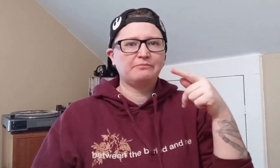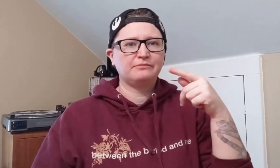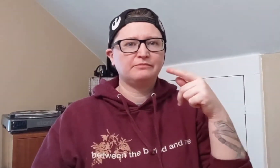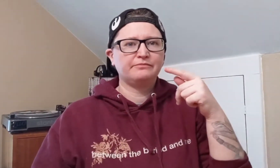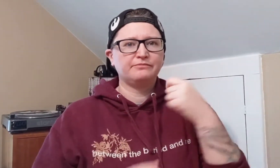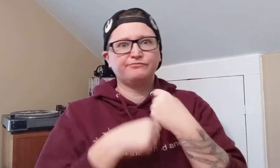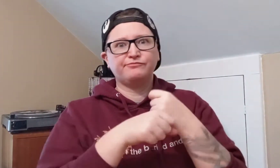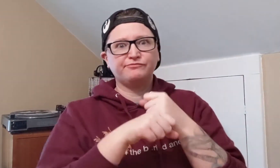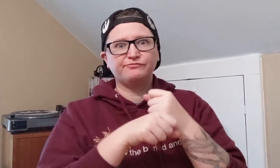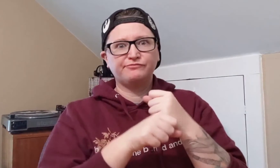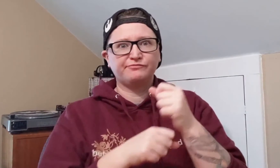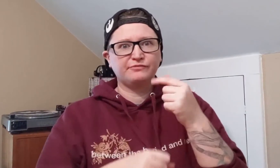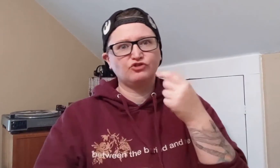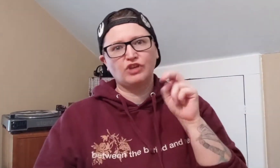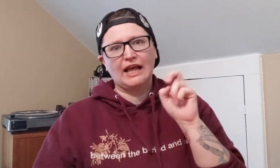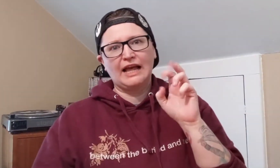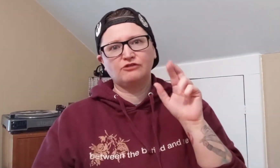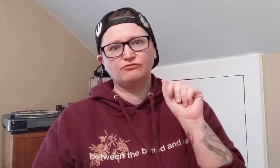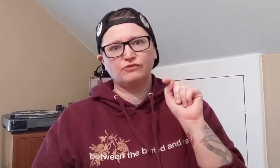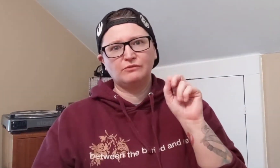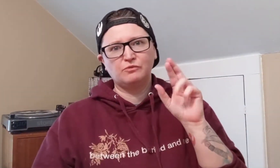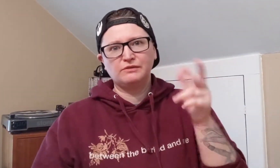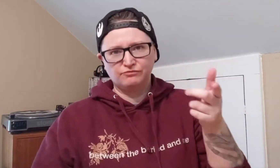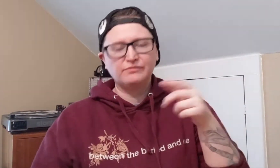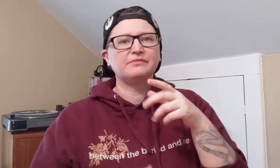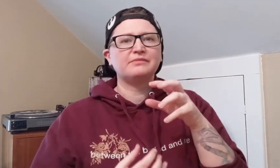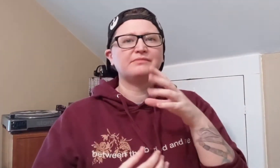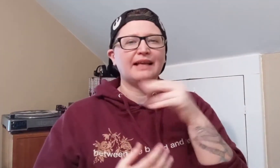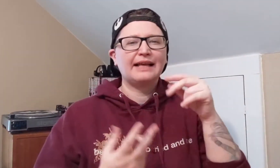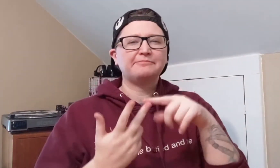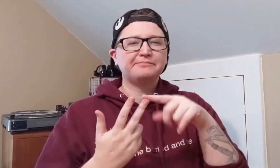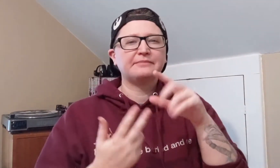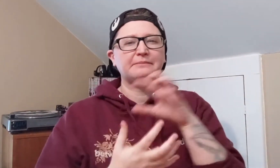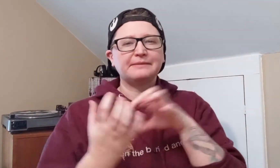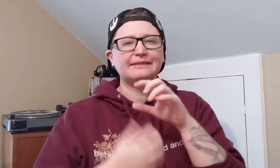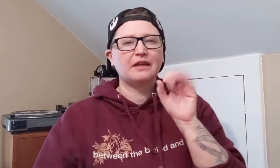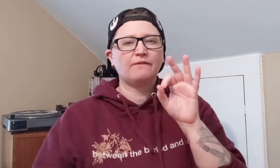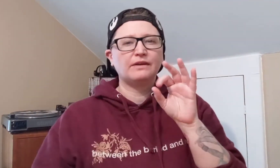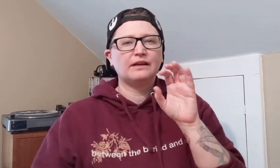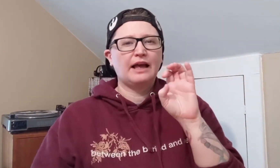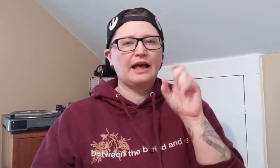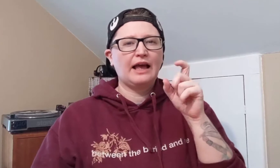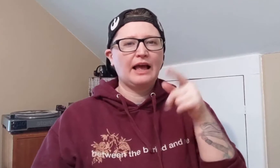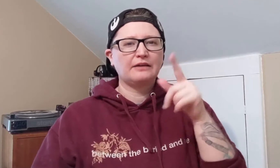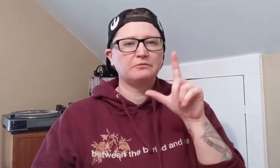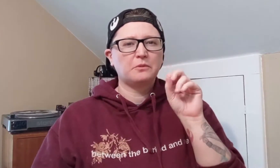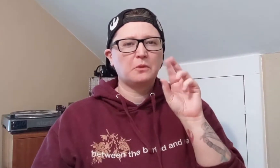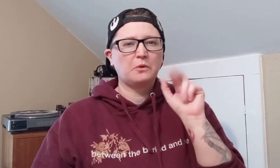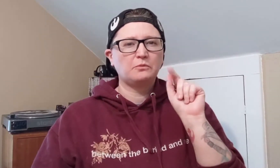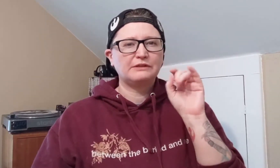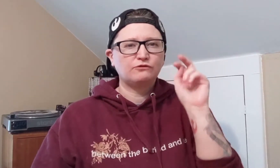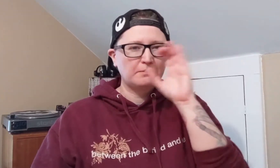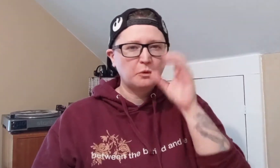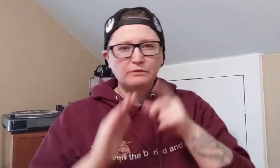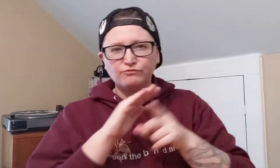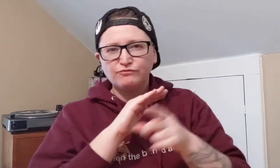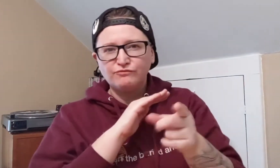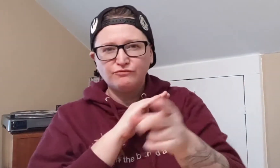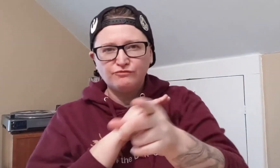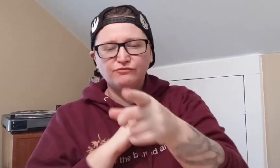hex map where you you know use the generator and then also kind of a mix of exploration